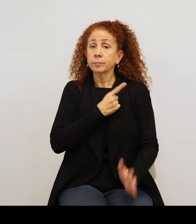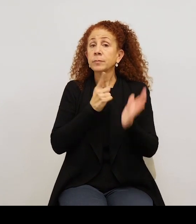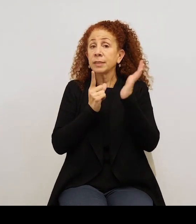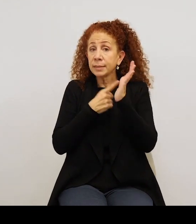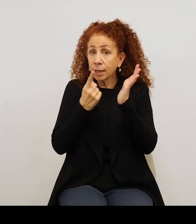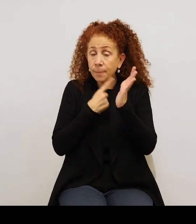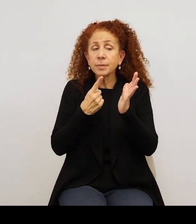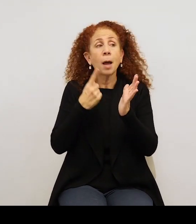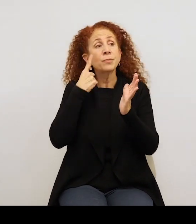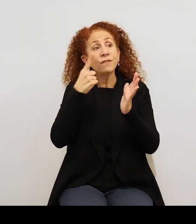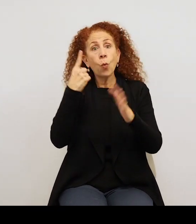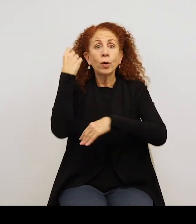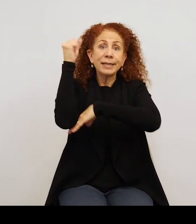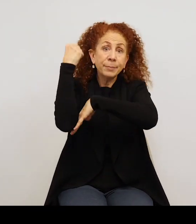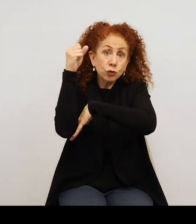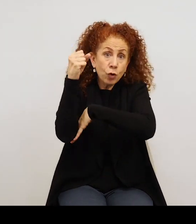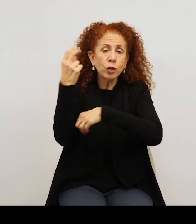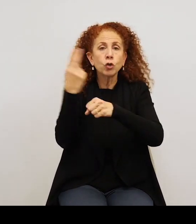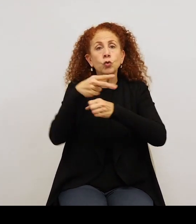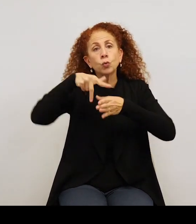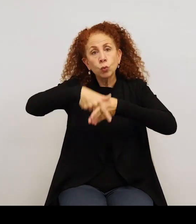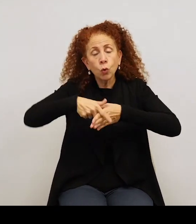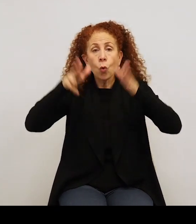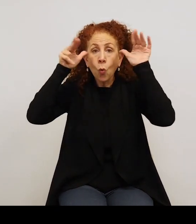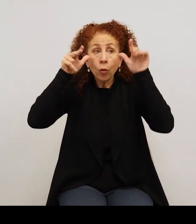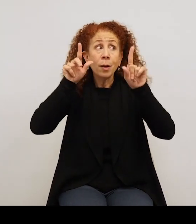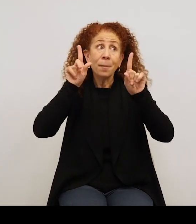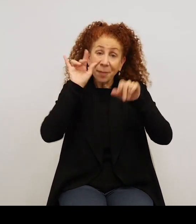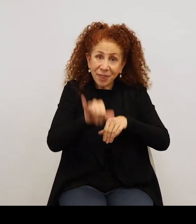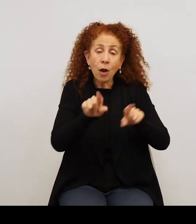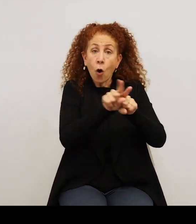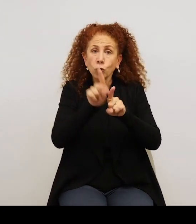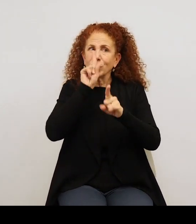particularly doing demonstrations. But that too is very controversial,